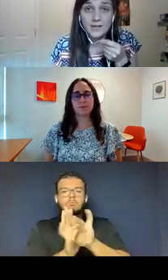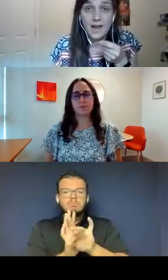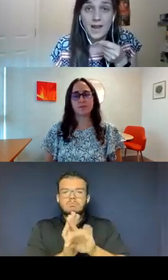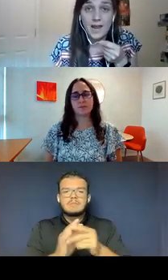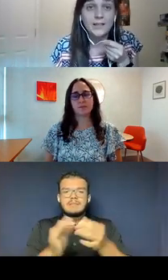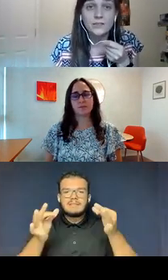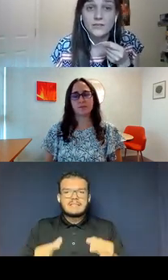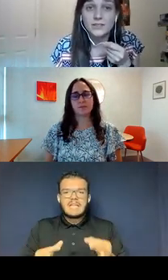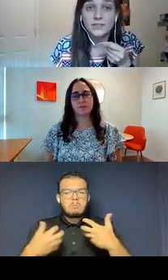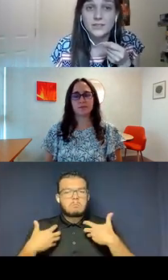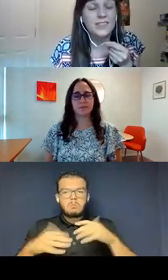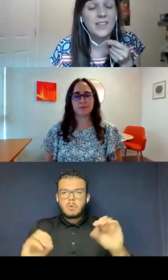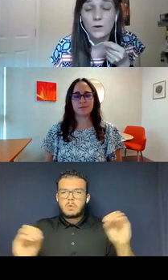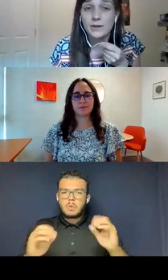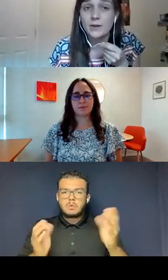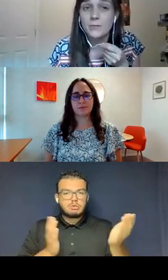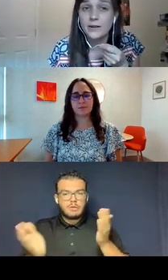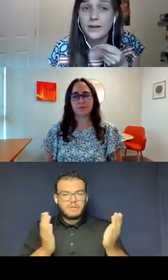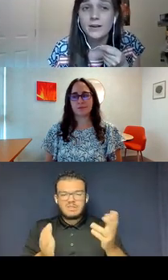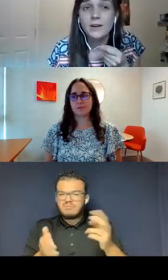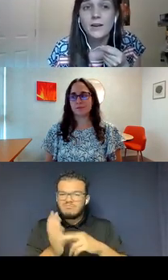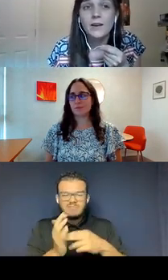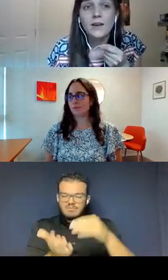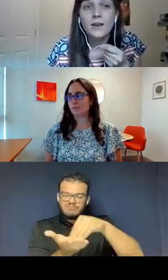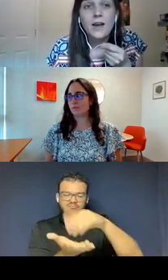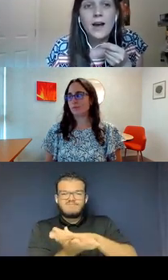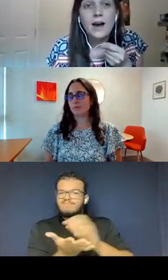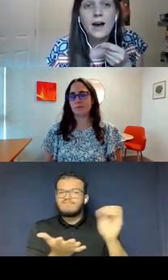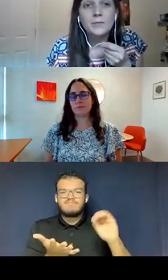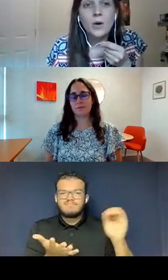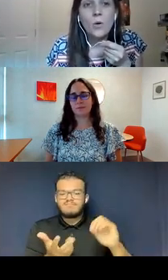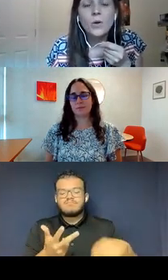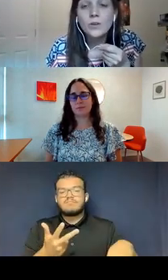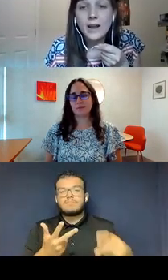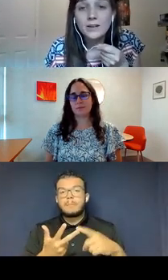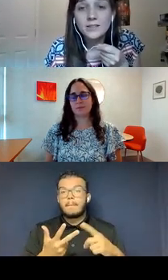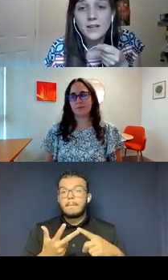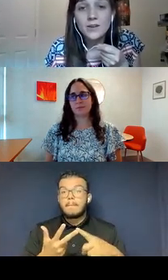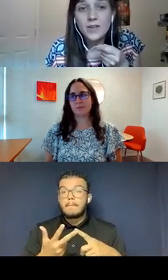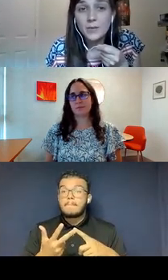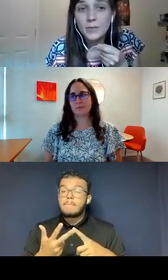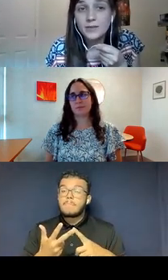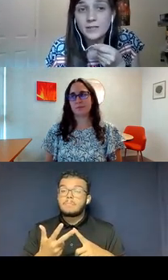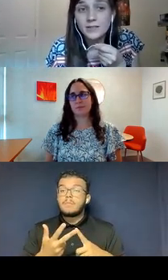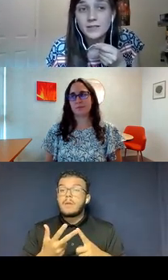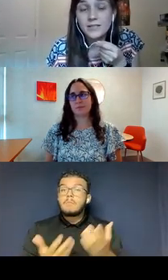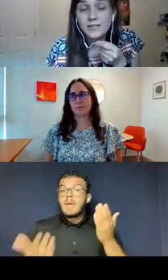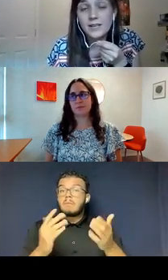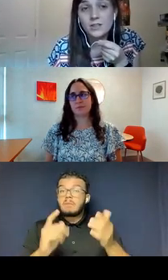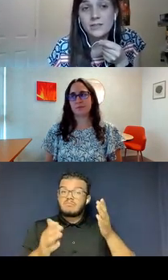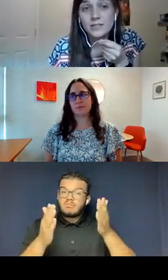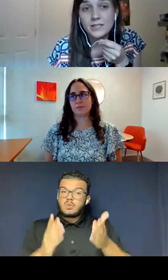any services and they wouldn't be reported. Or you might discover that the person seeking services